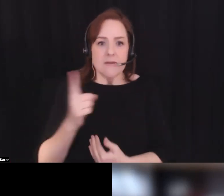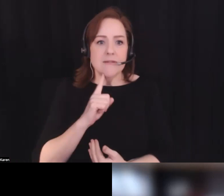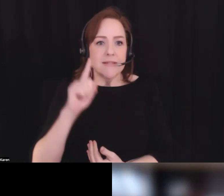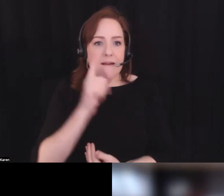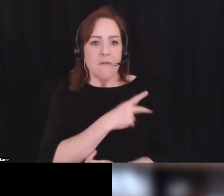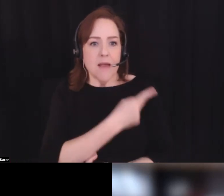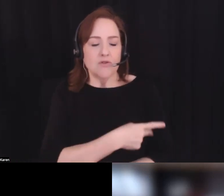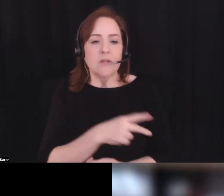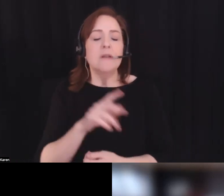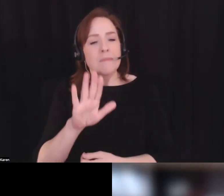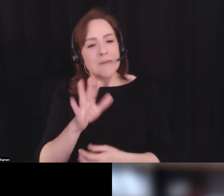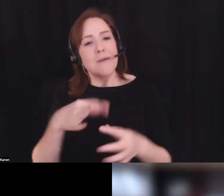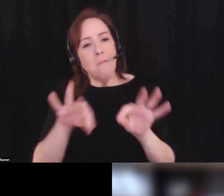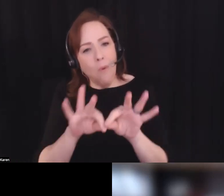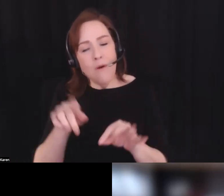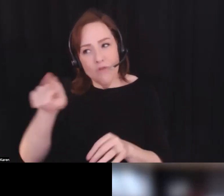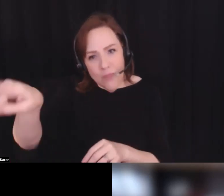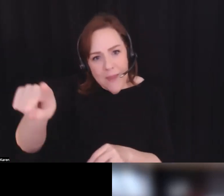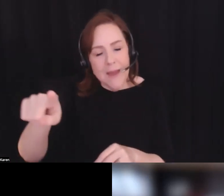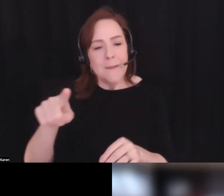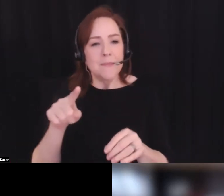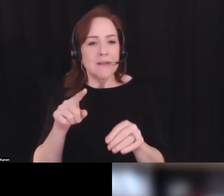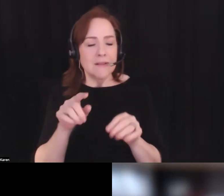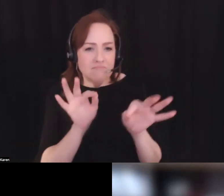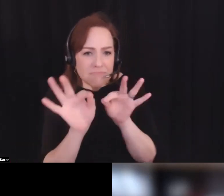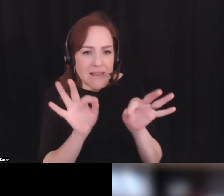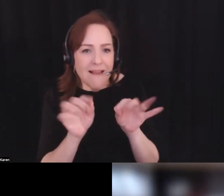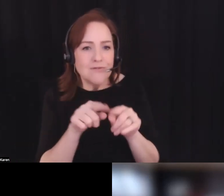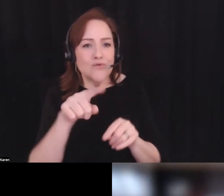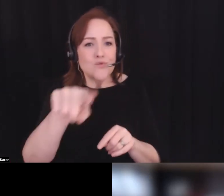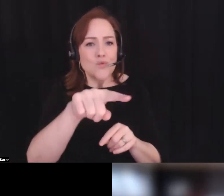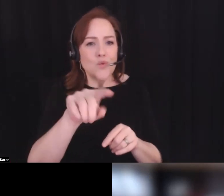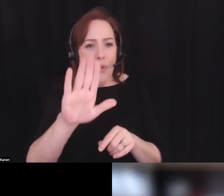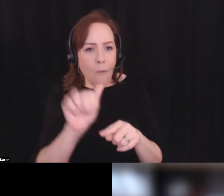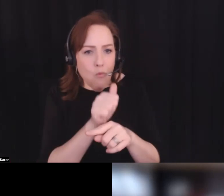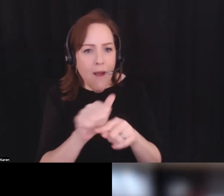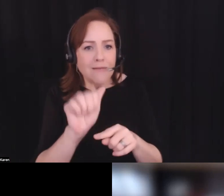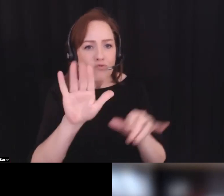to make sure that they explain to you and your practice or your system what they need. it's